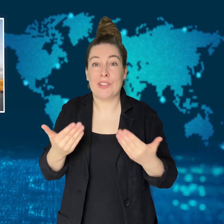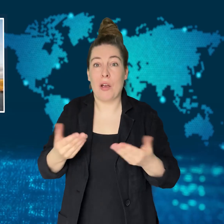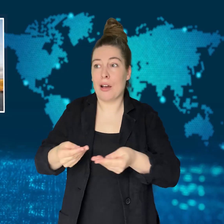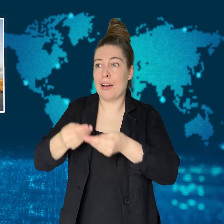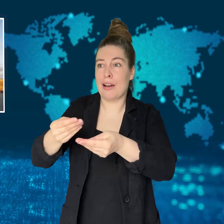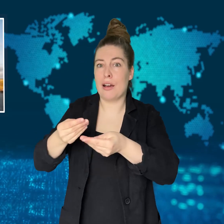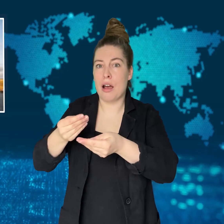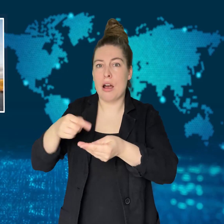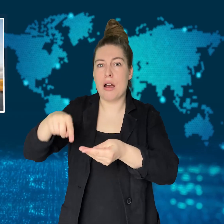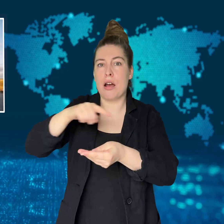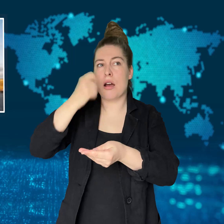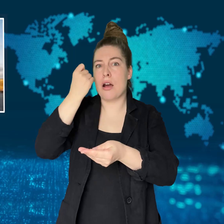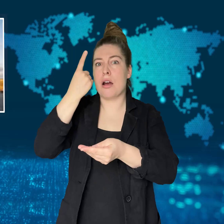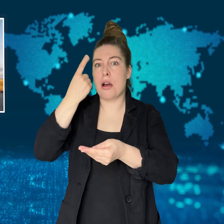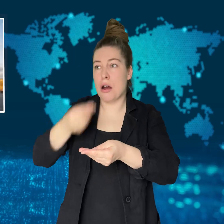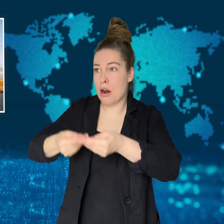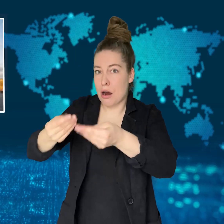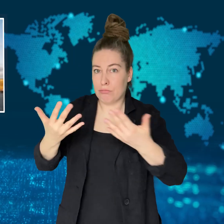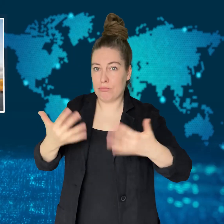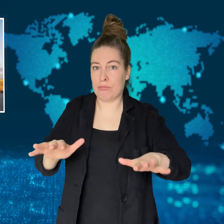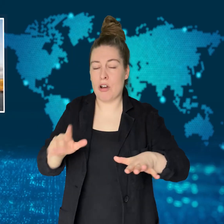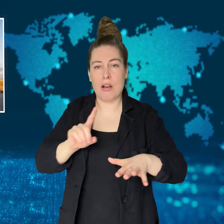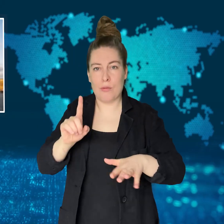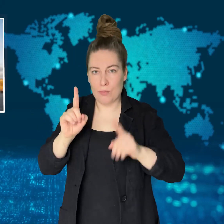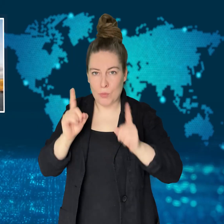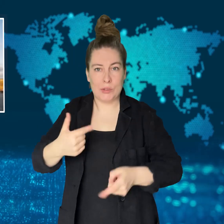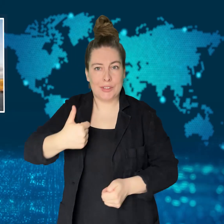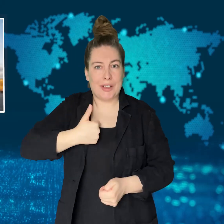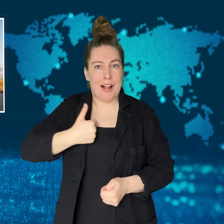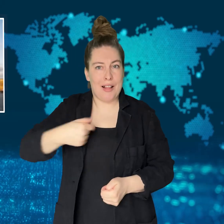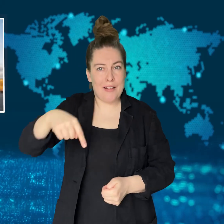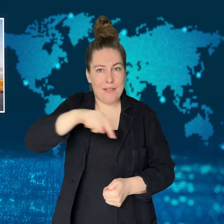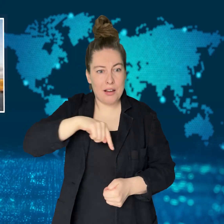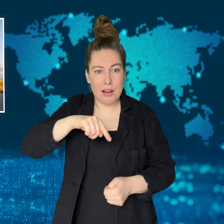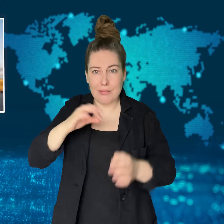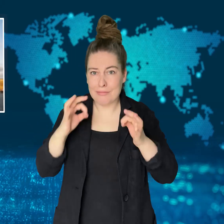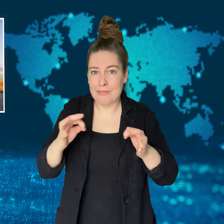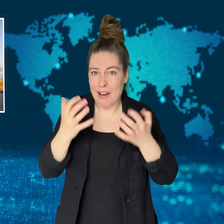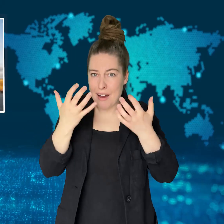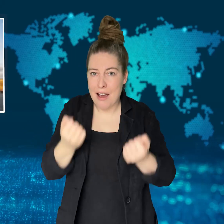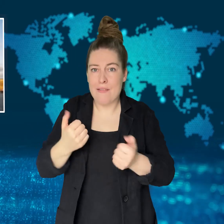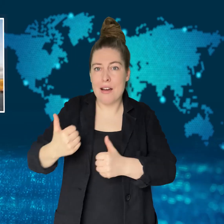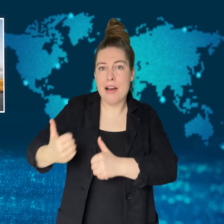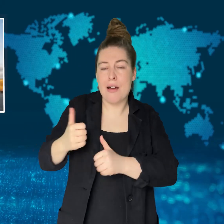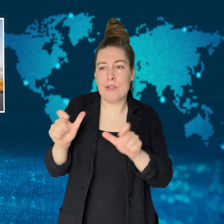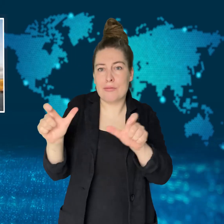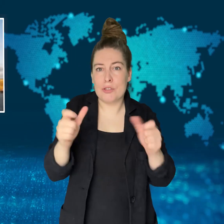and weapons, and have realized they need to be able